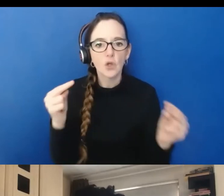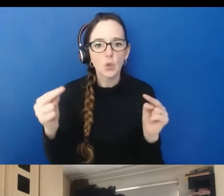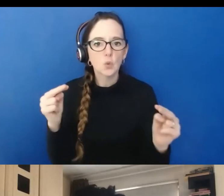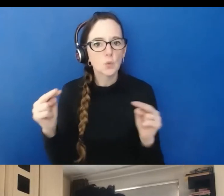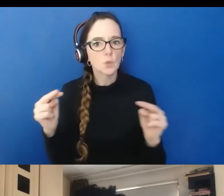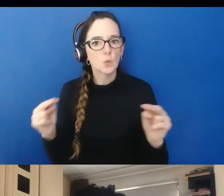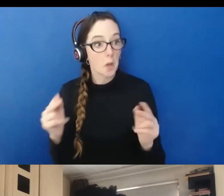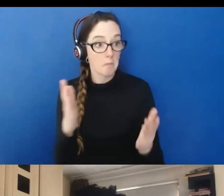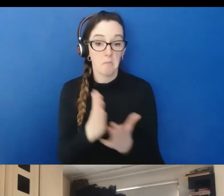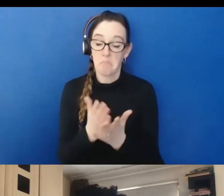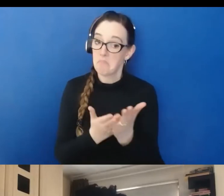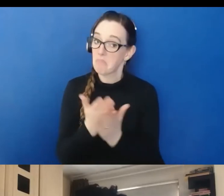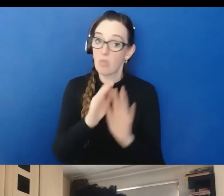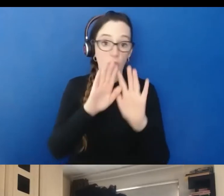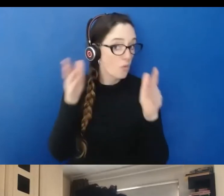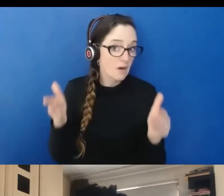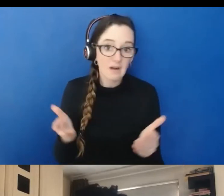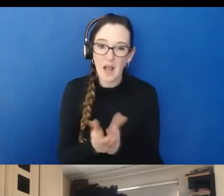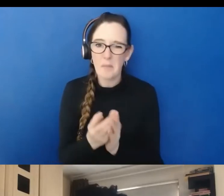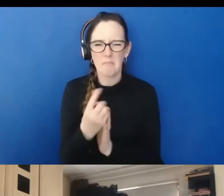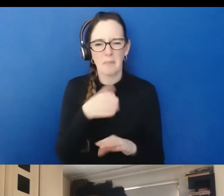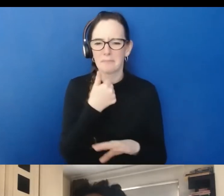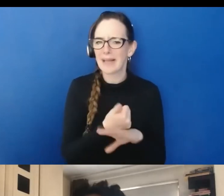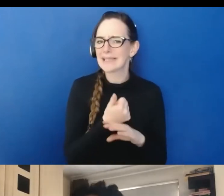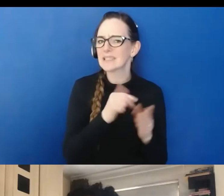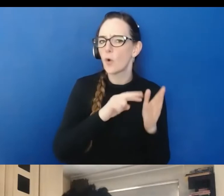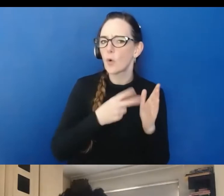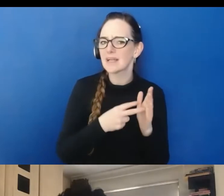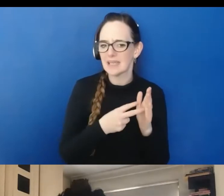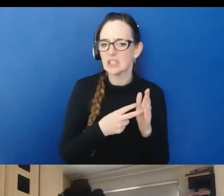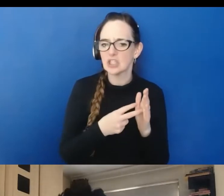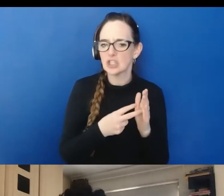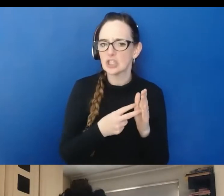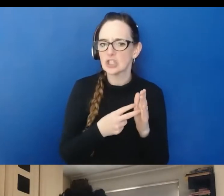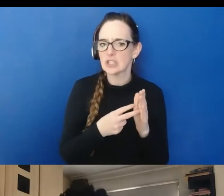it s based in a organisation, with one in Spain and another one in Vienna.